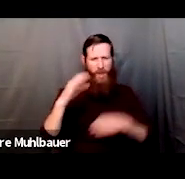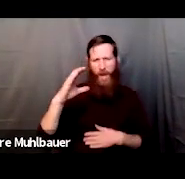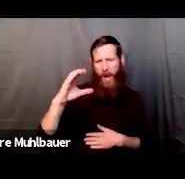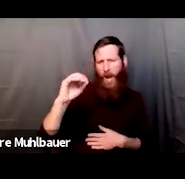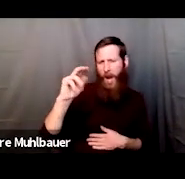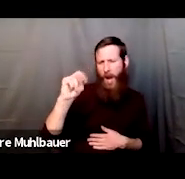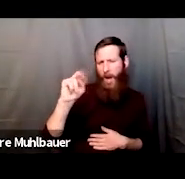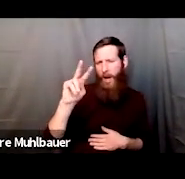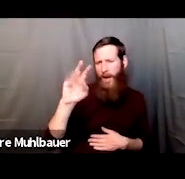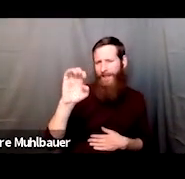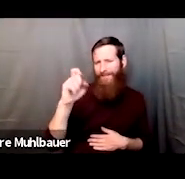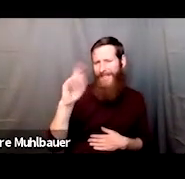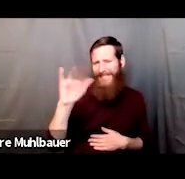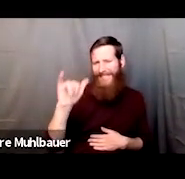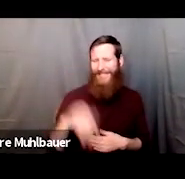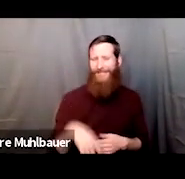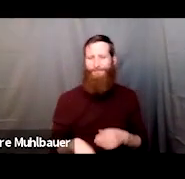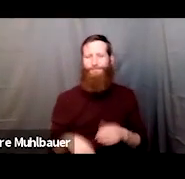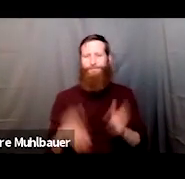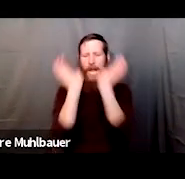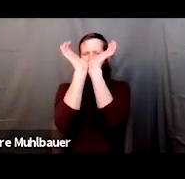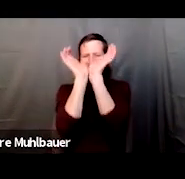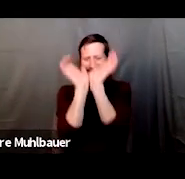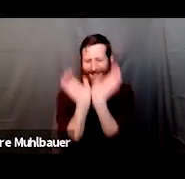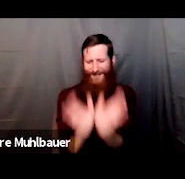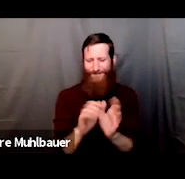Convexities- we are going to go back to maybe middle school geometry.